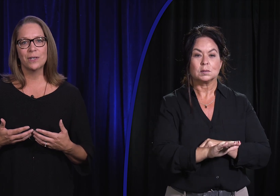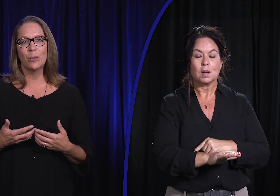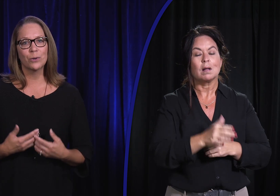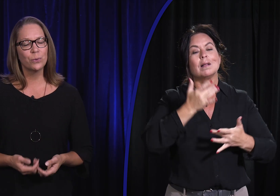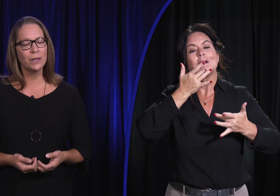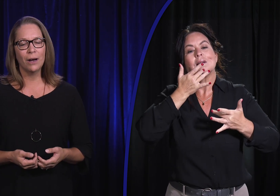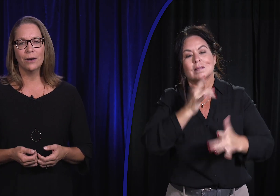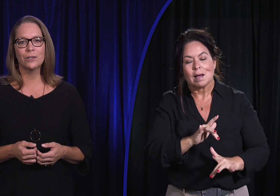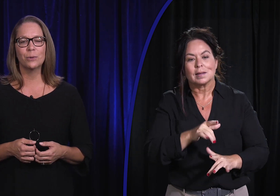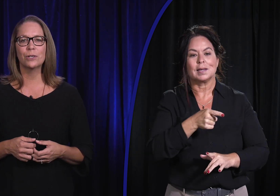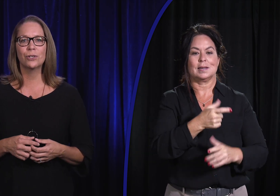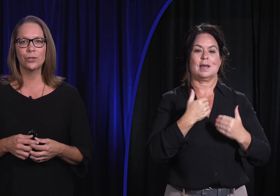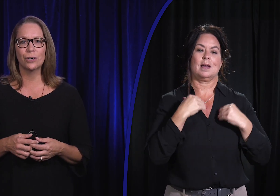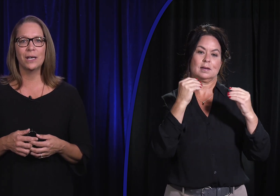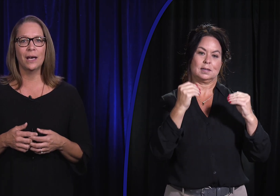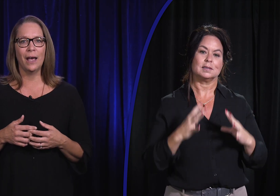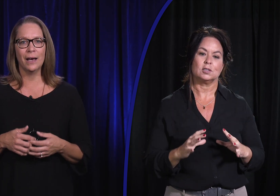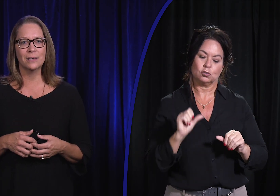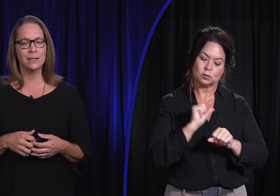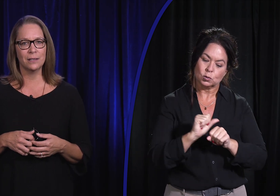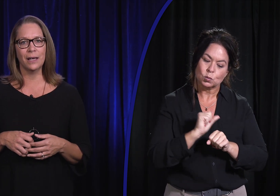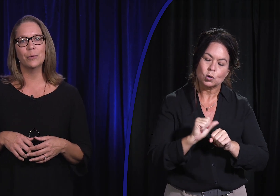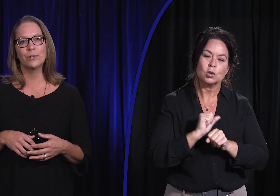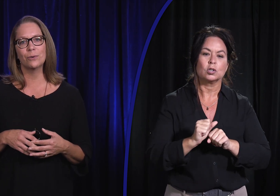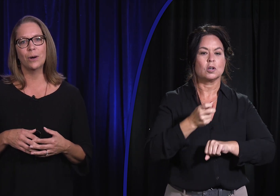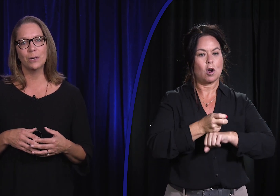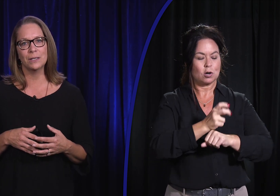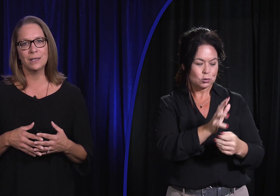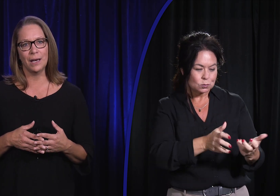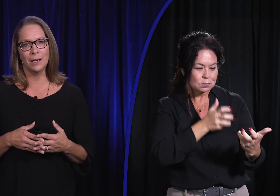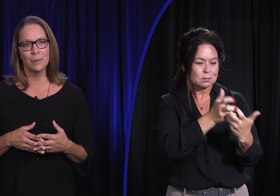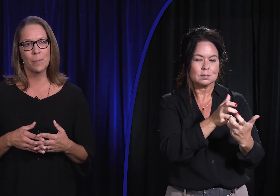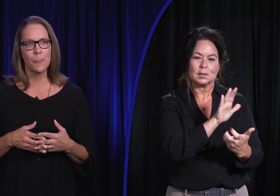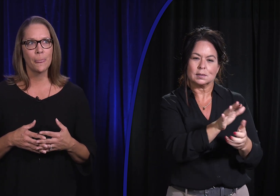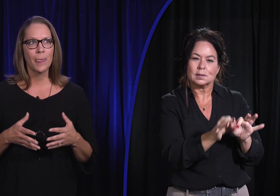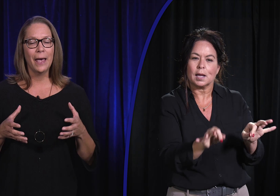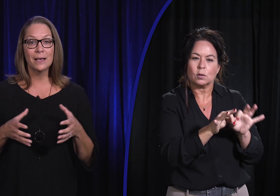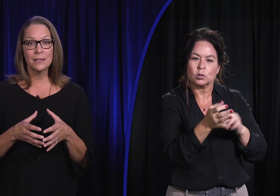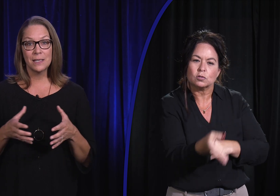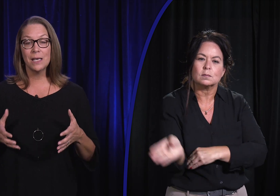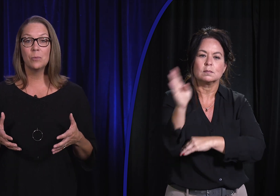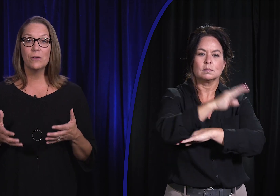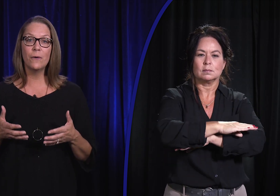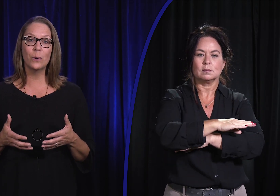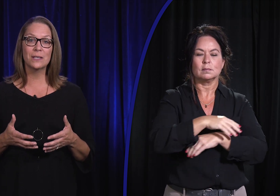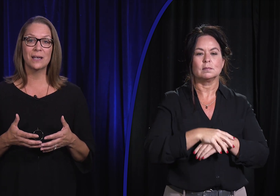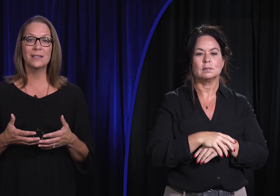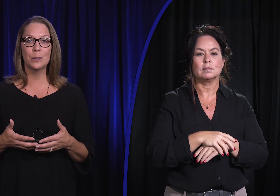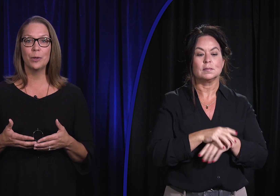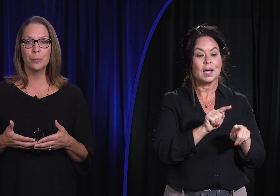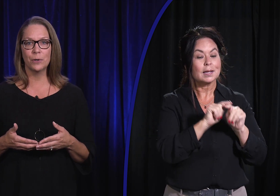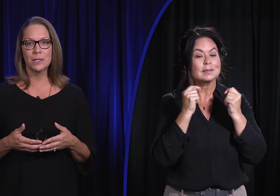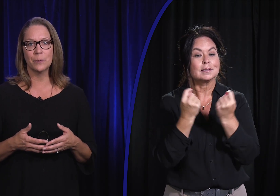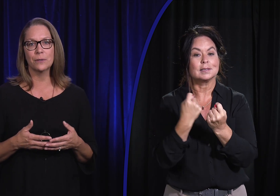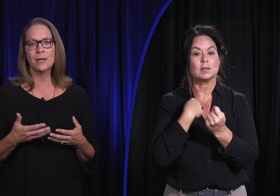that worked really hard to ensure he had access to language throughout his day. As a team, we focused on similar principles